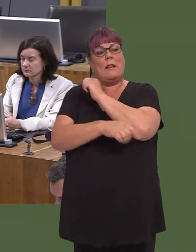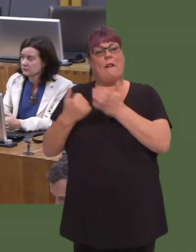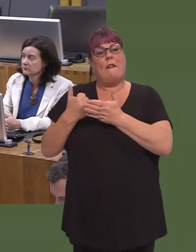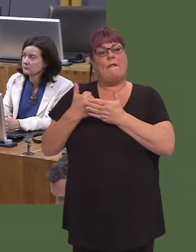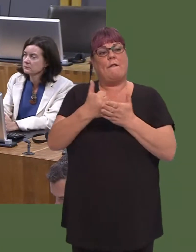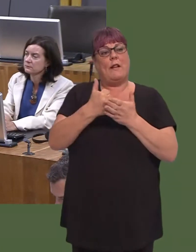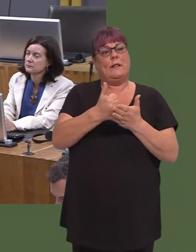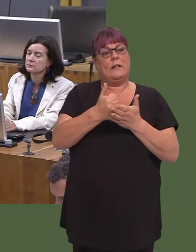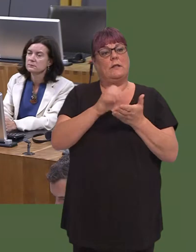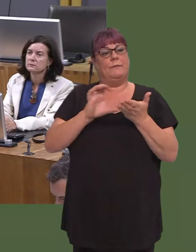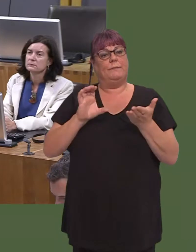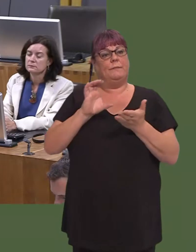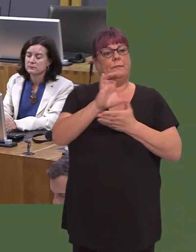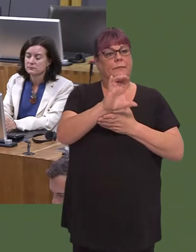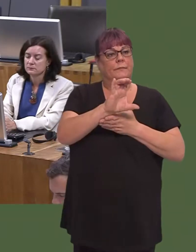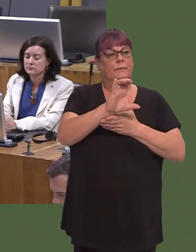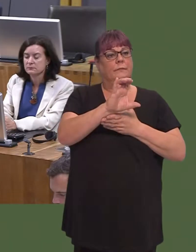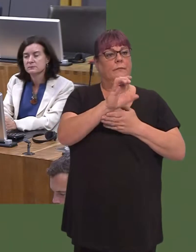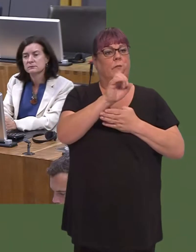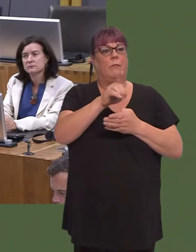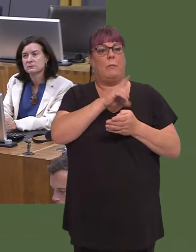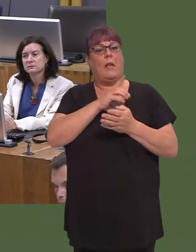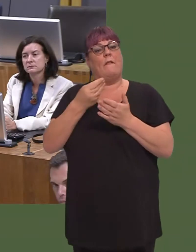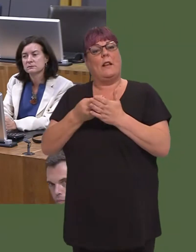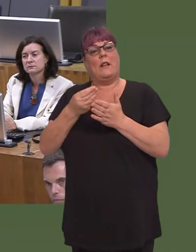Andrew RT Davies AM: First Minister, clearly, the offer isn't strong enough at the moment.